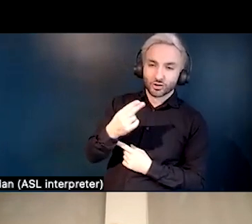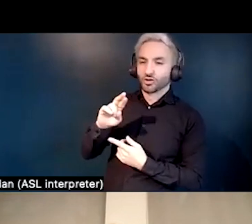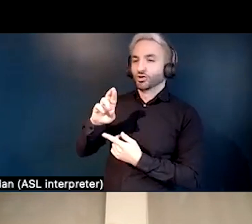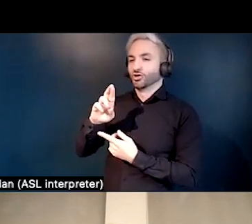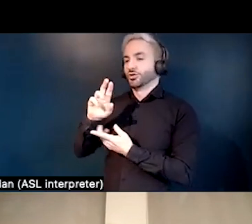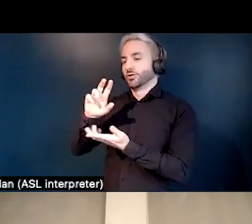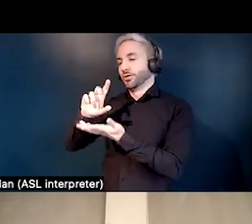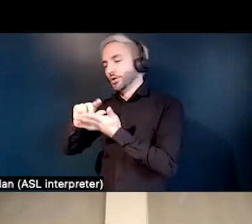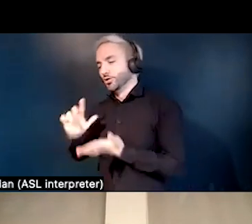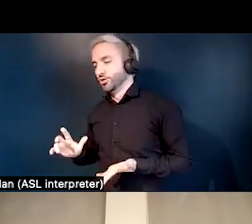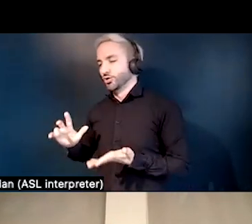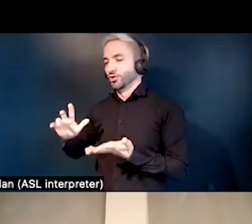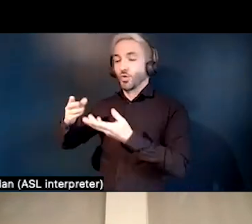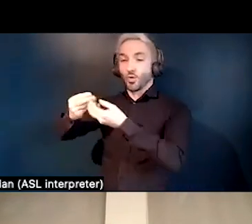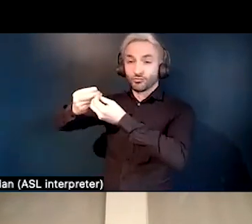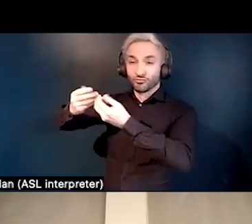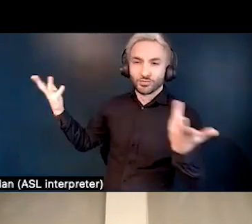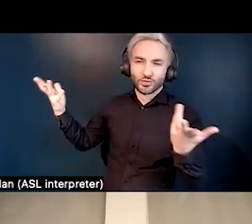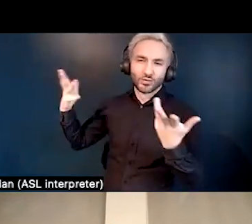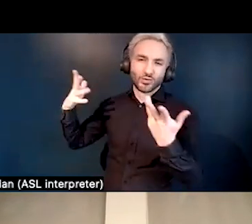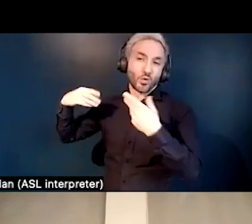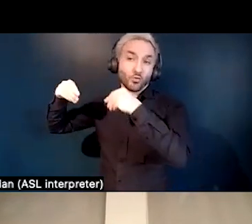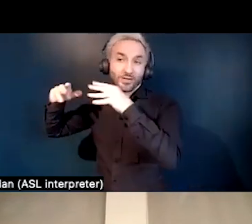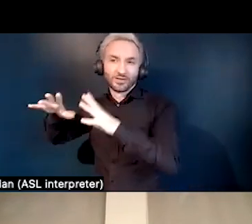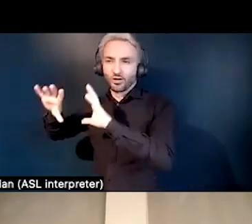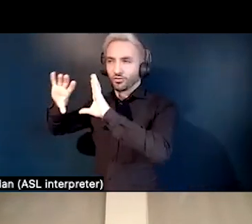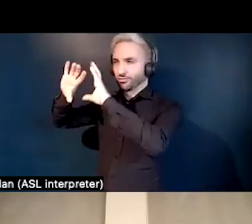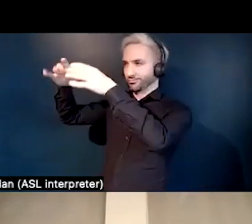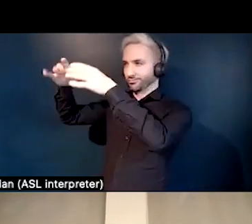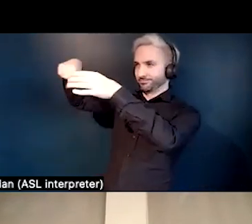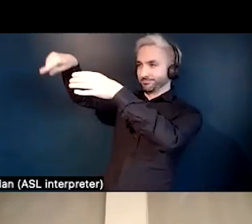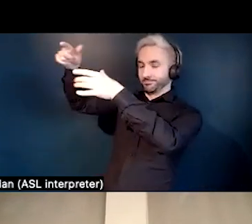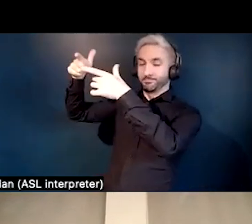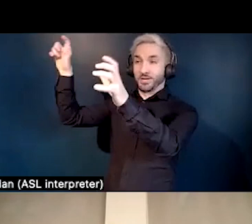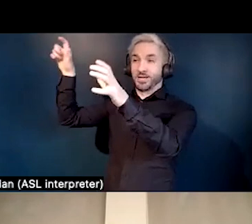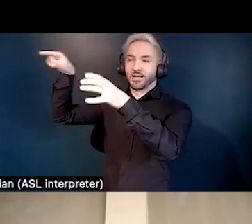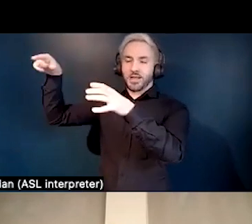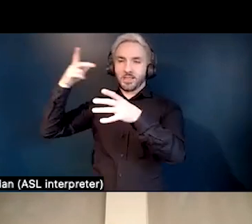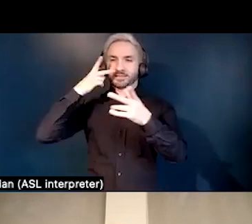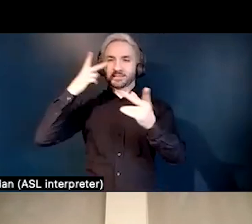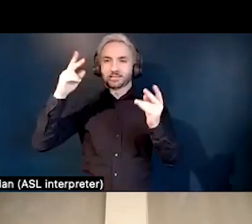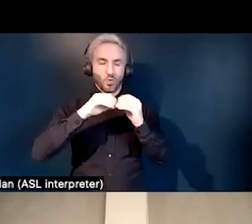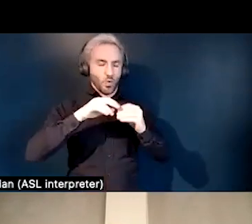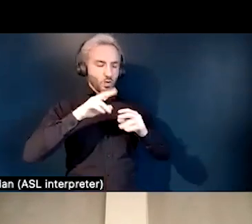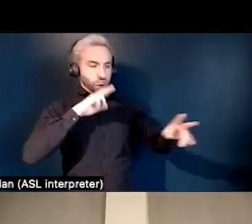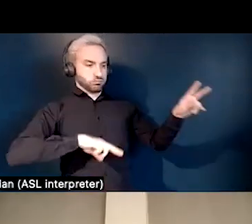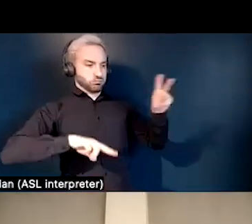what a larger player knows and sees is probably broader and more complete, because it's looking